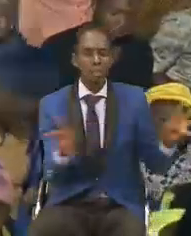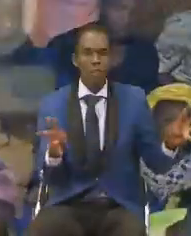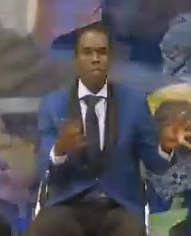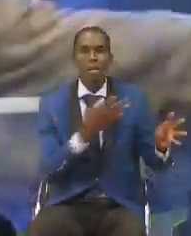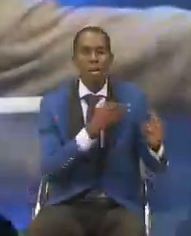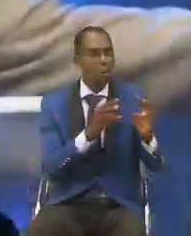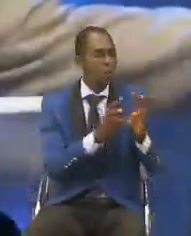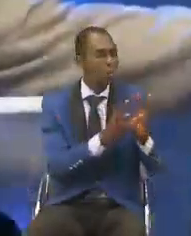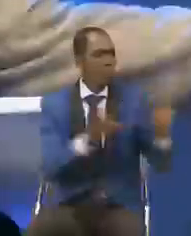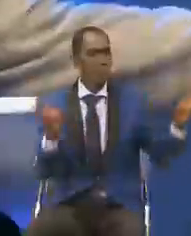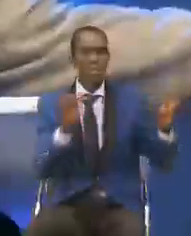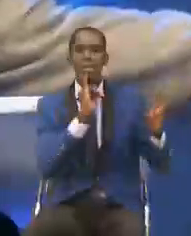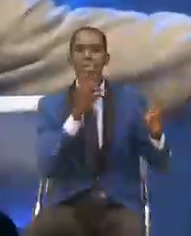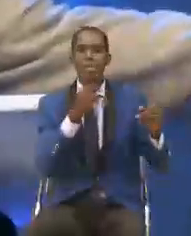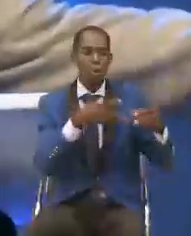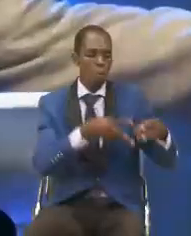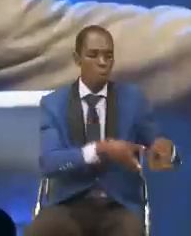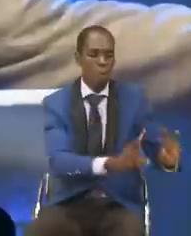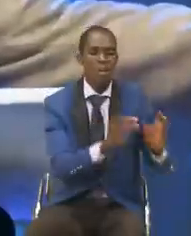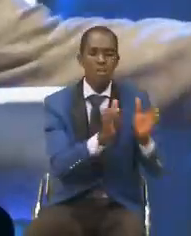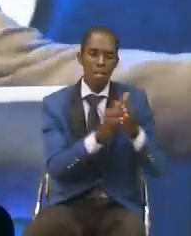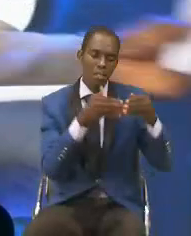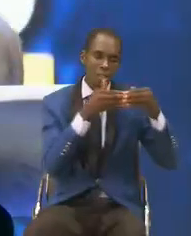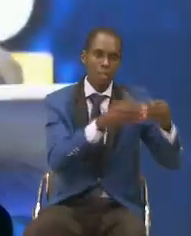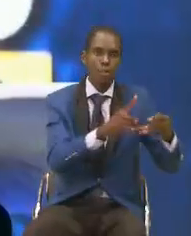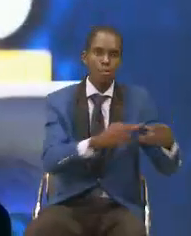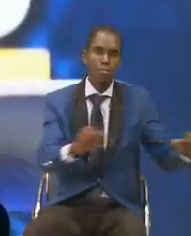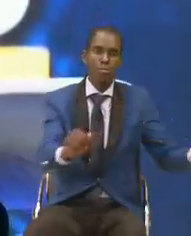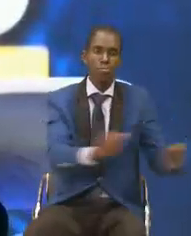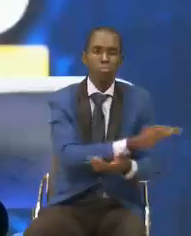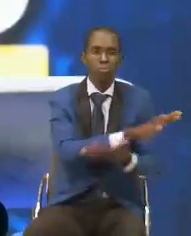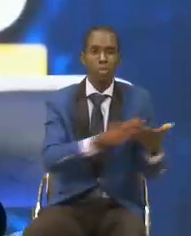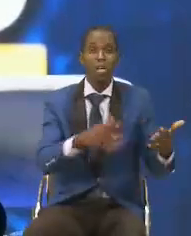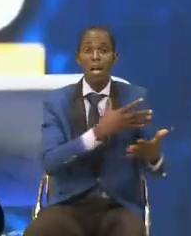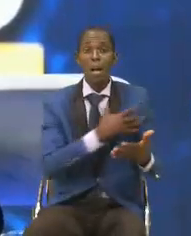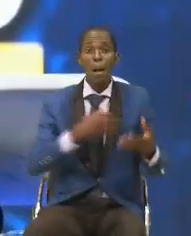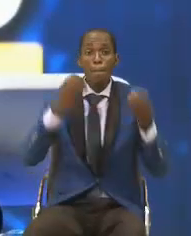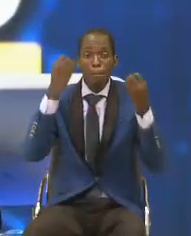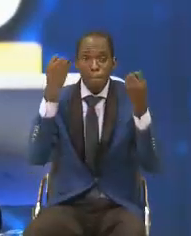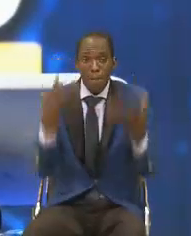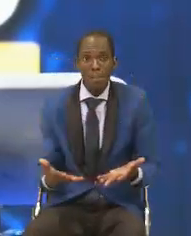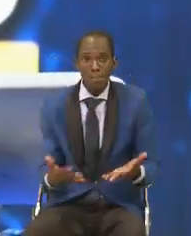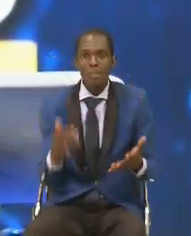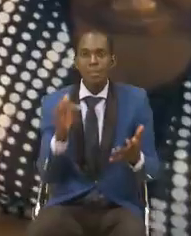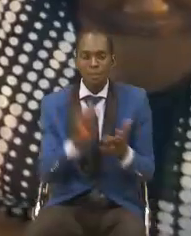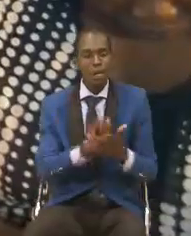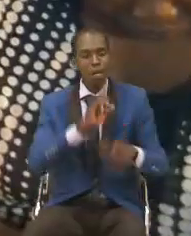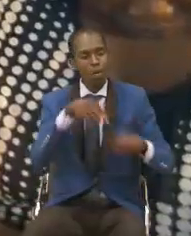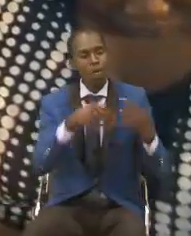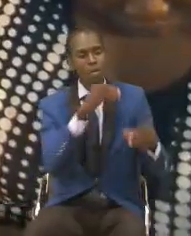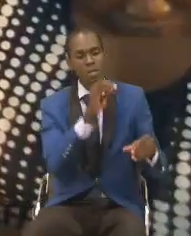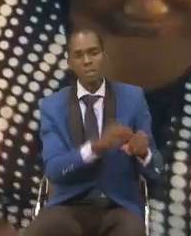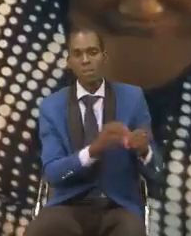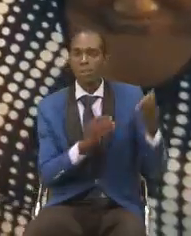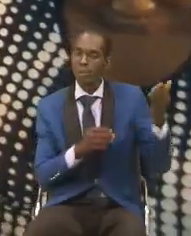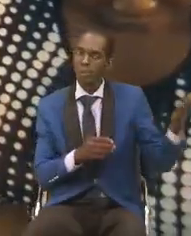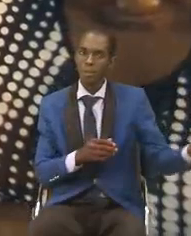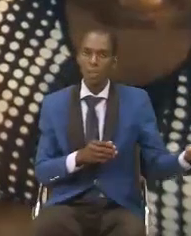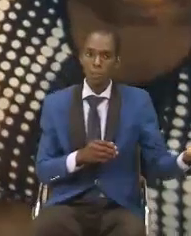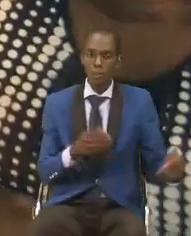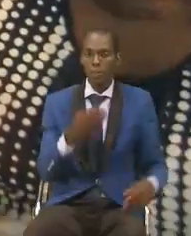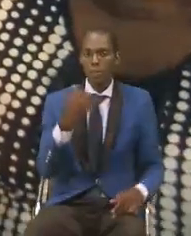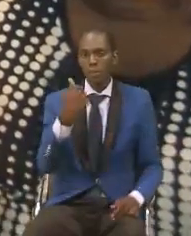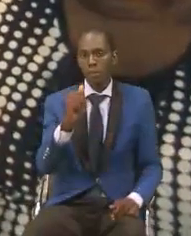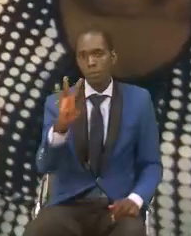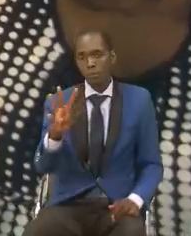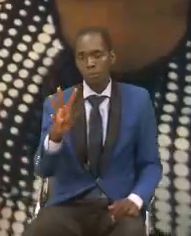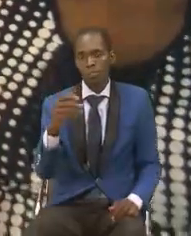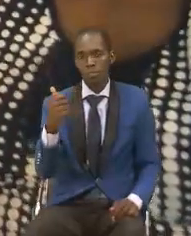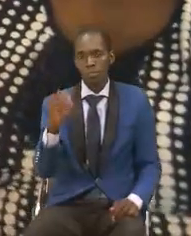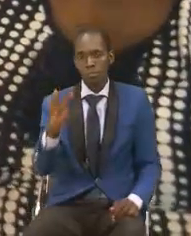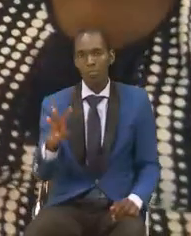for white is the gauge and broad is the way that leader to destruction and many there be that go in